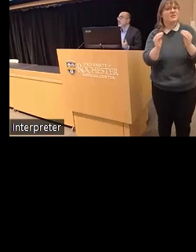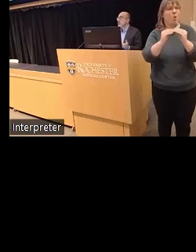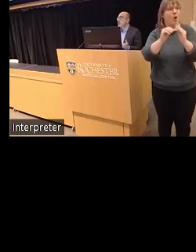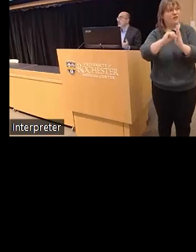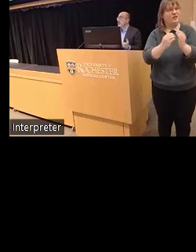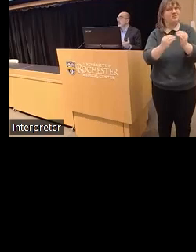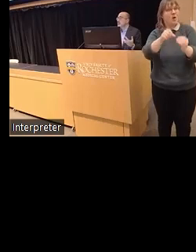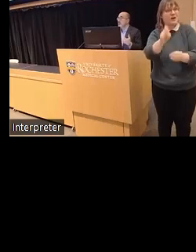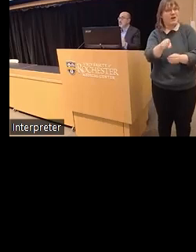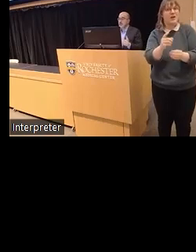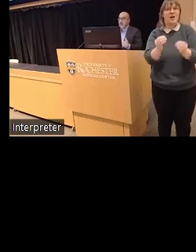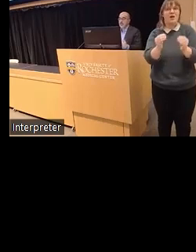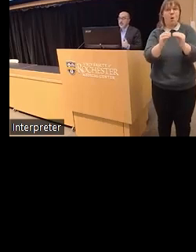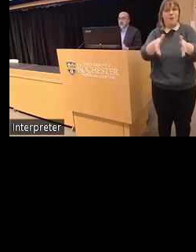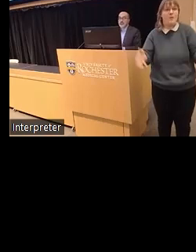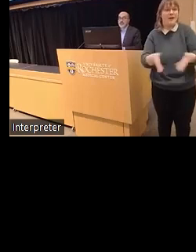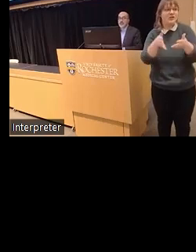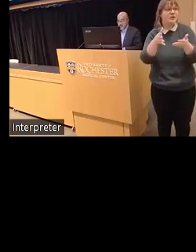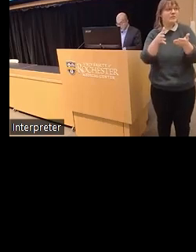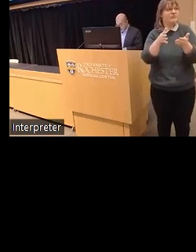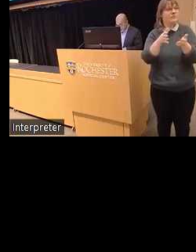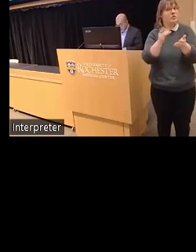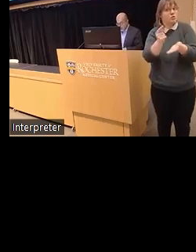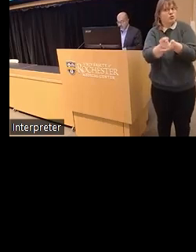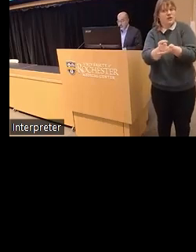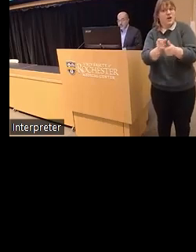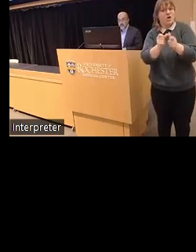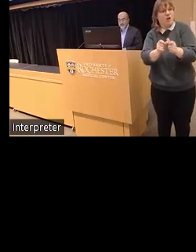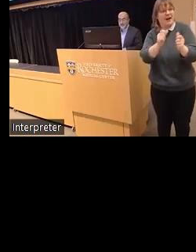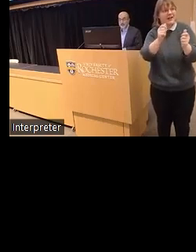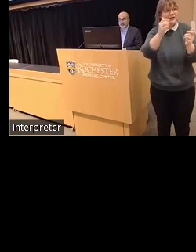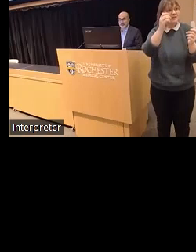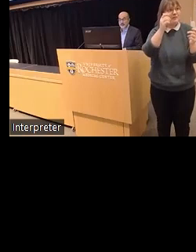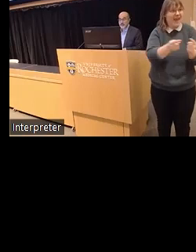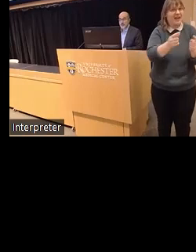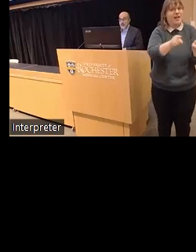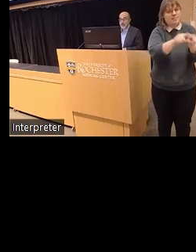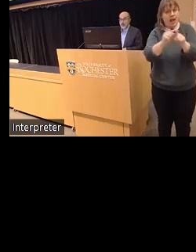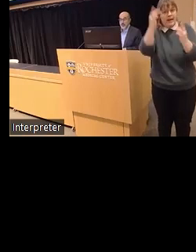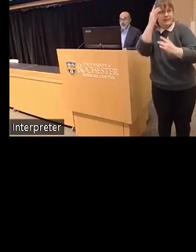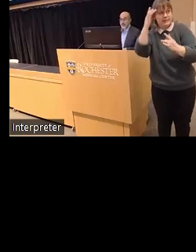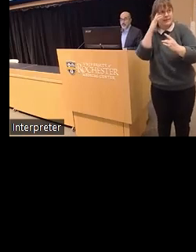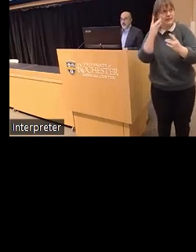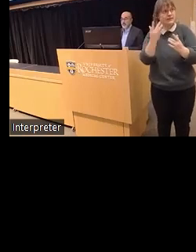need and greater momentum and inertia is there to treat chronic pain as a chronic disease and um you